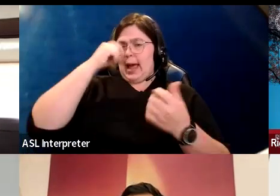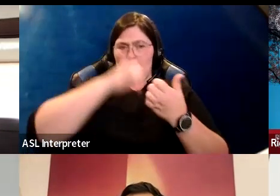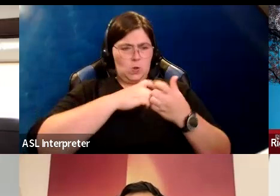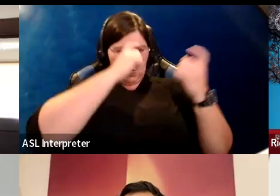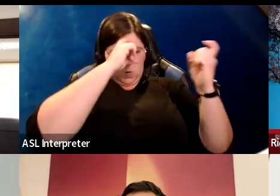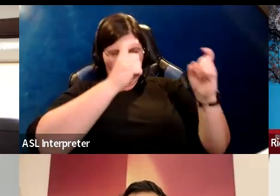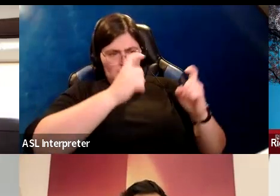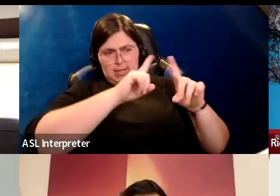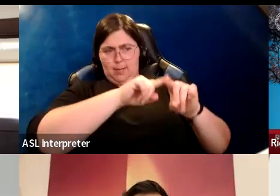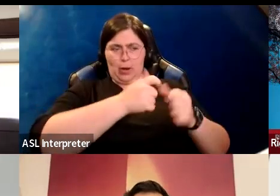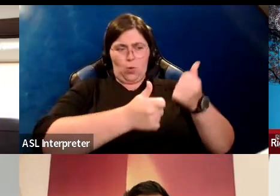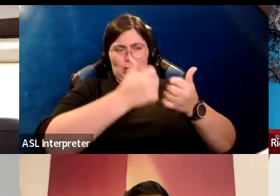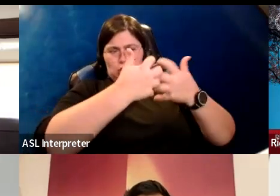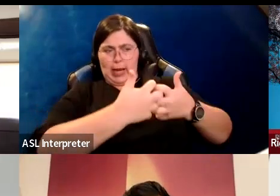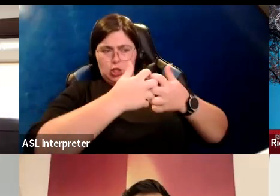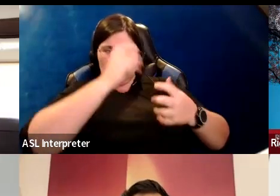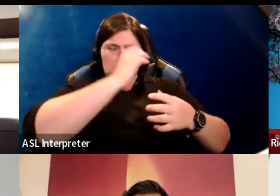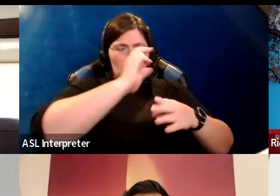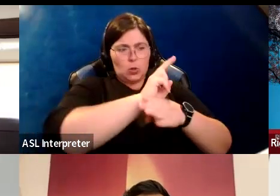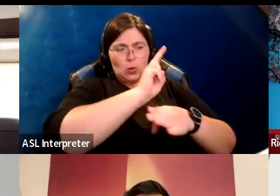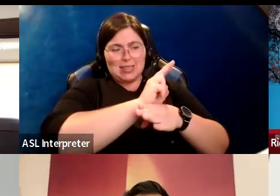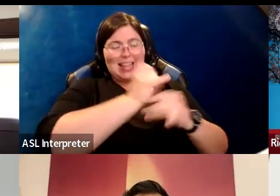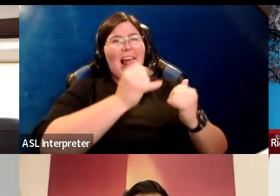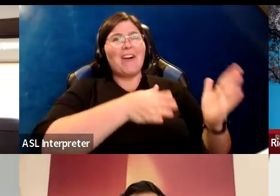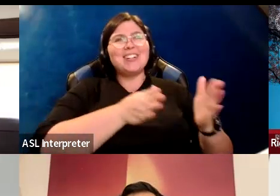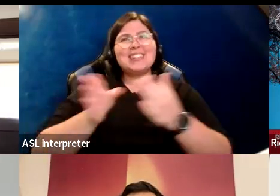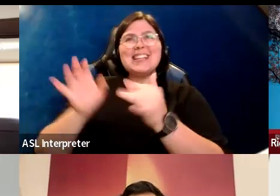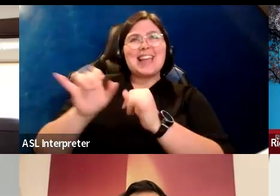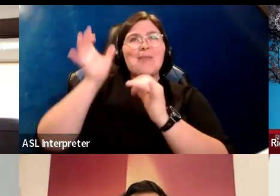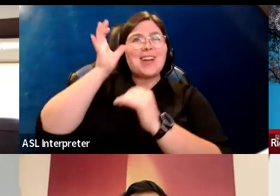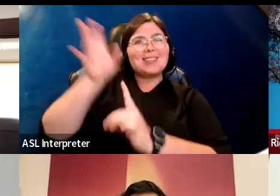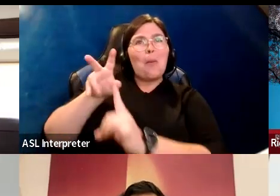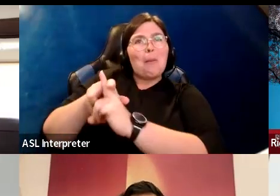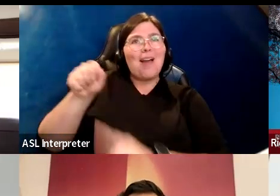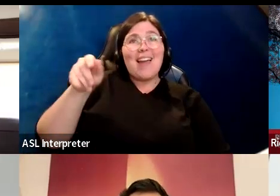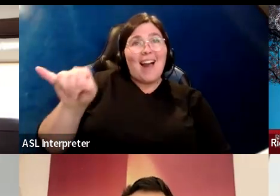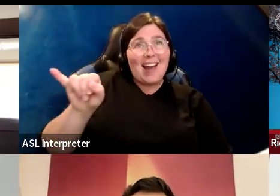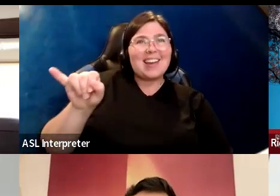So I think it's really the new tool to live with moving forward, if that makes sense.